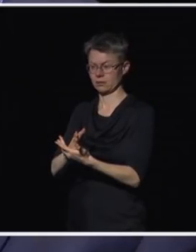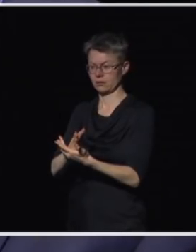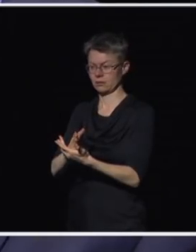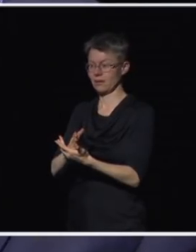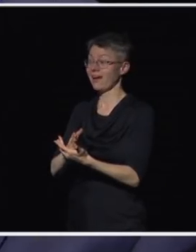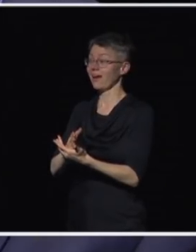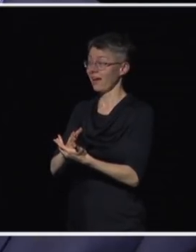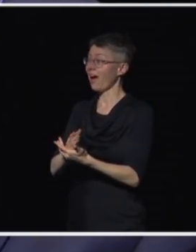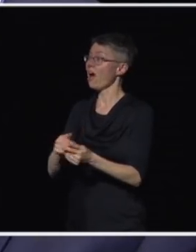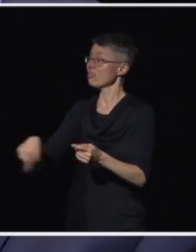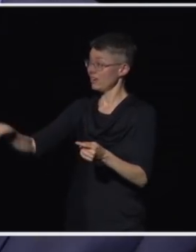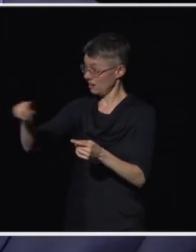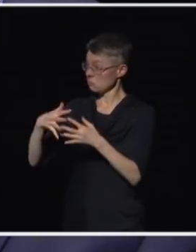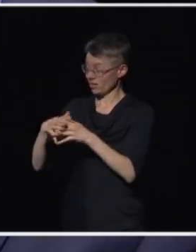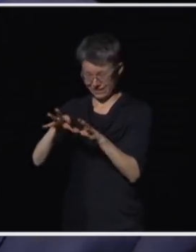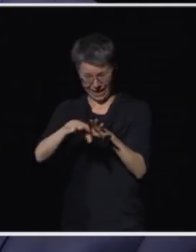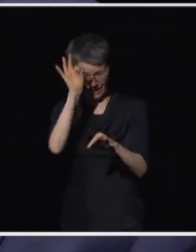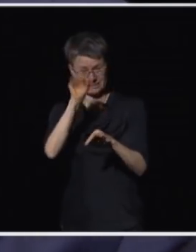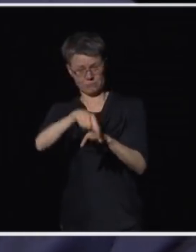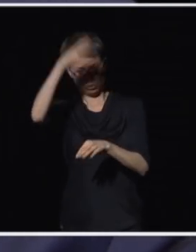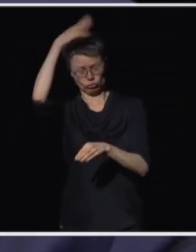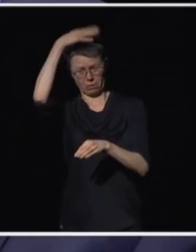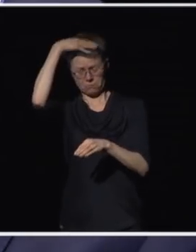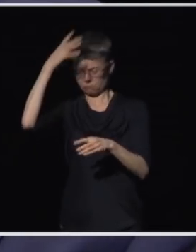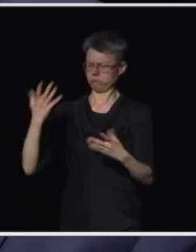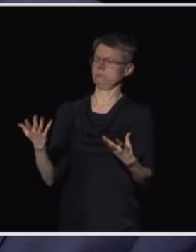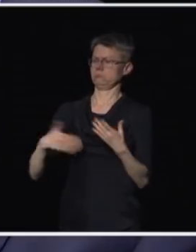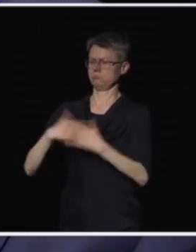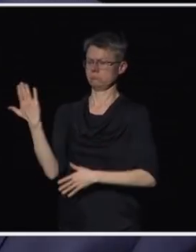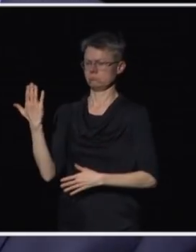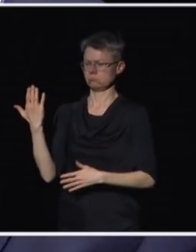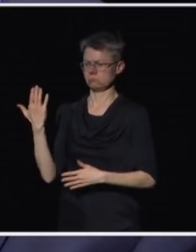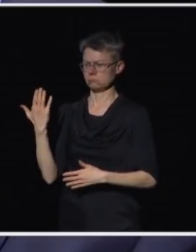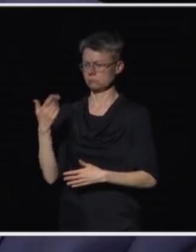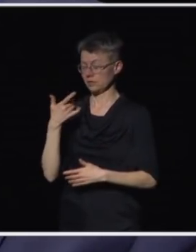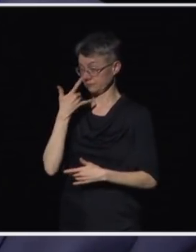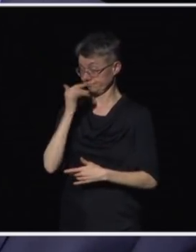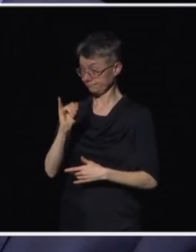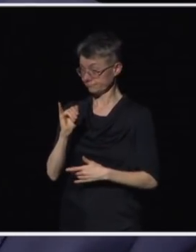Like they, we, have this perception -- I mean, it's deeply unfortunate and it's deeply immature --